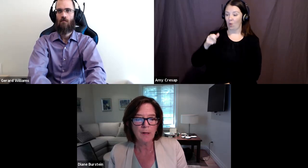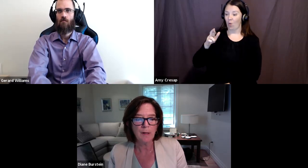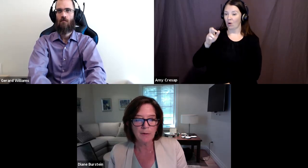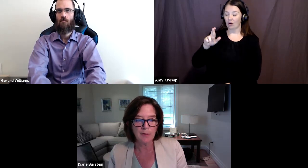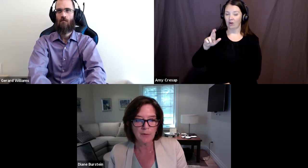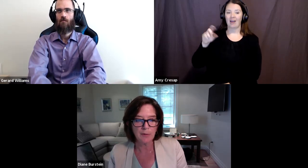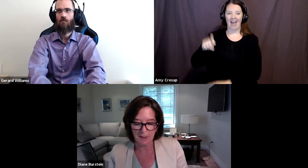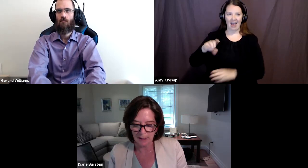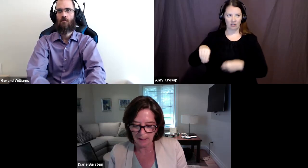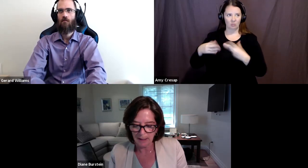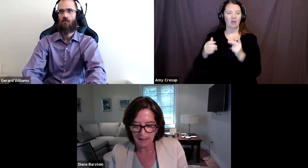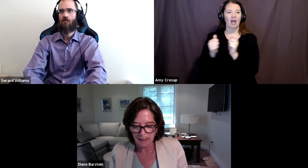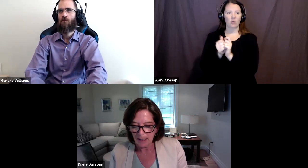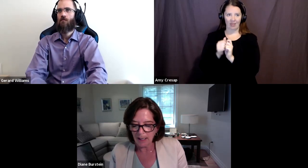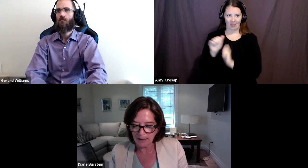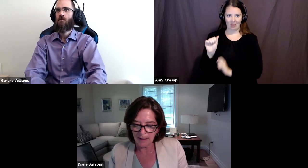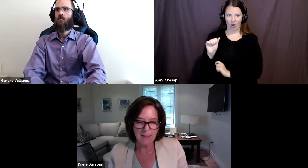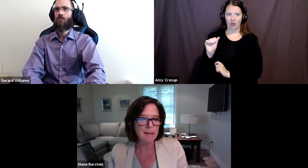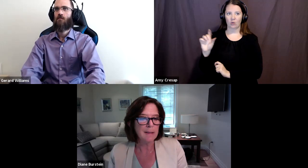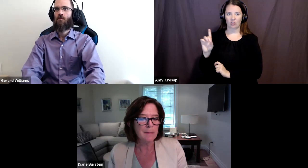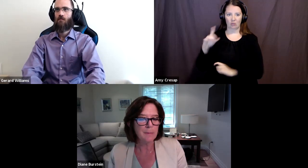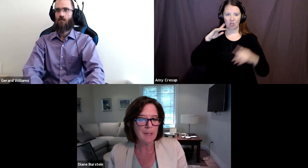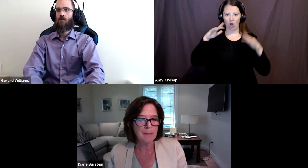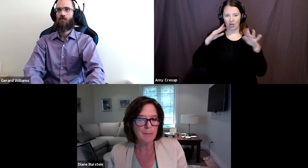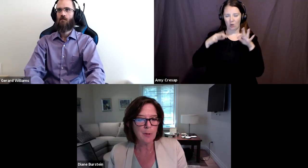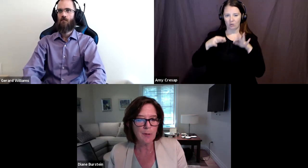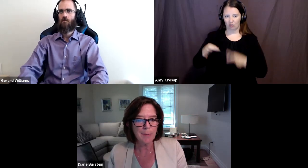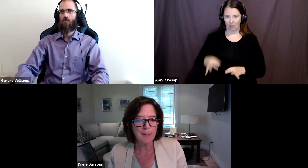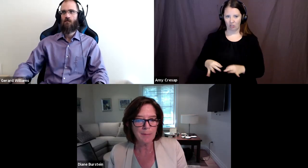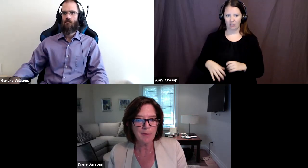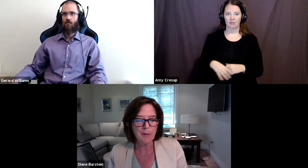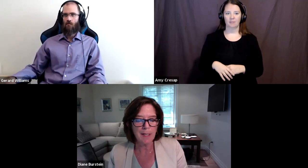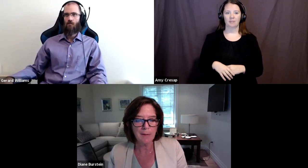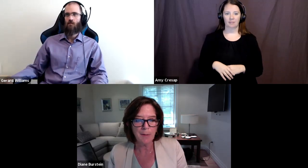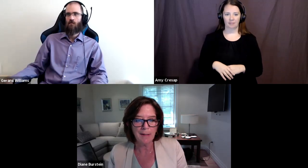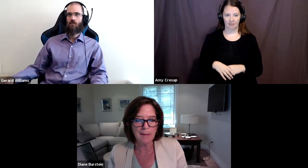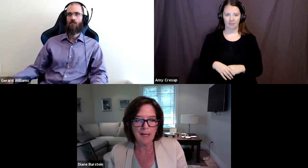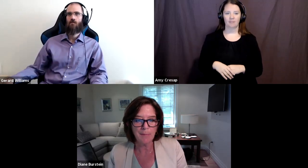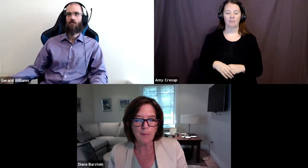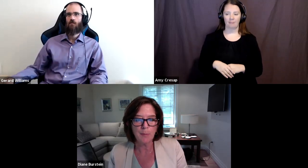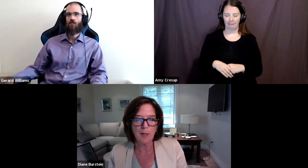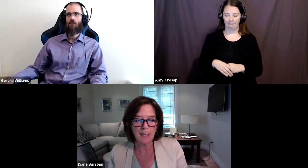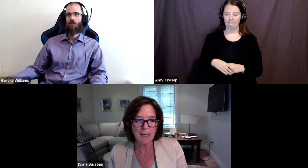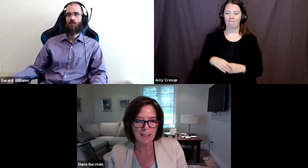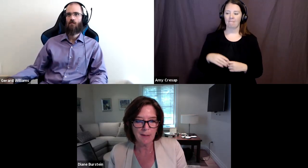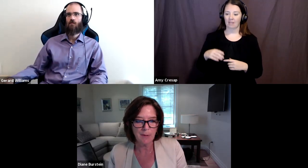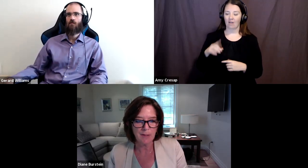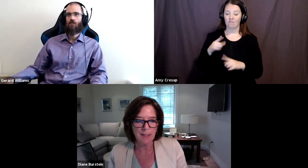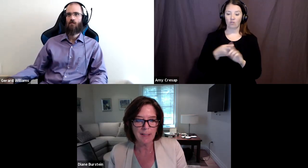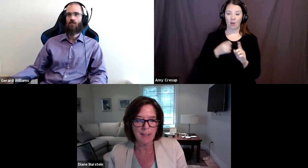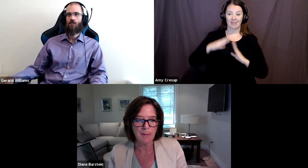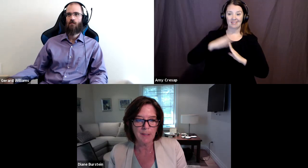audio description on programming provided by the top four broadcast networksn is ABC,